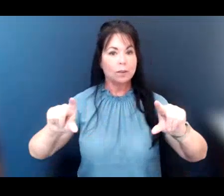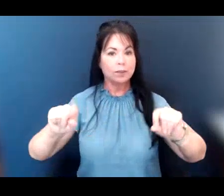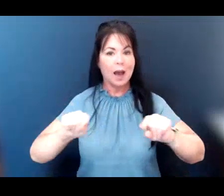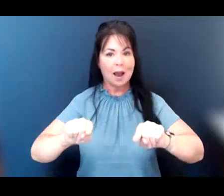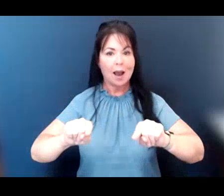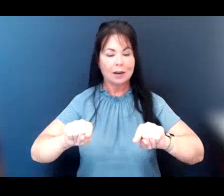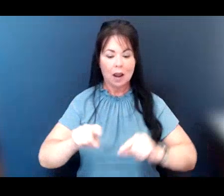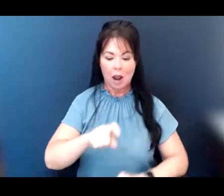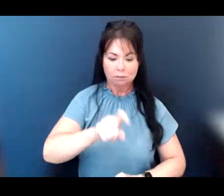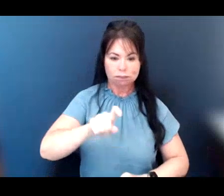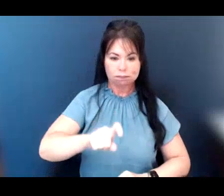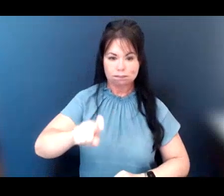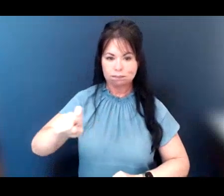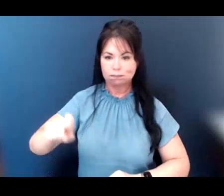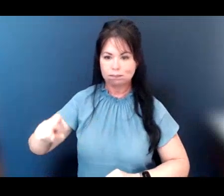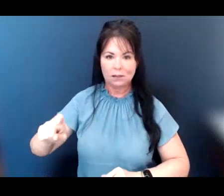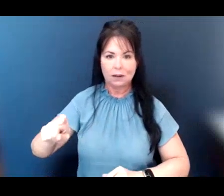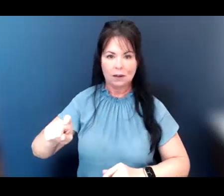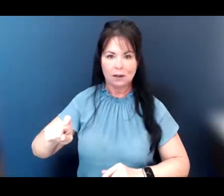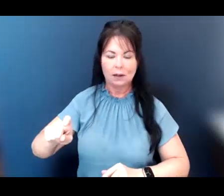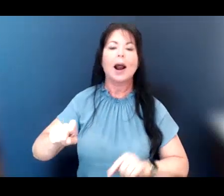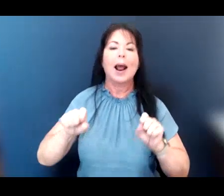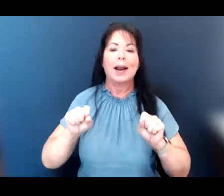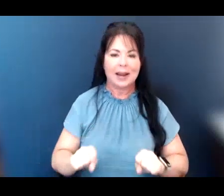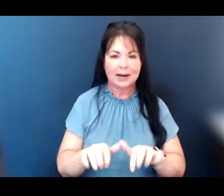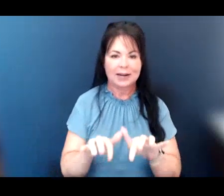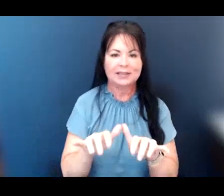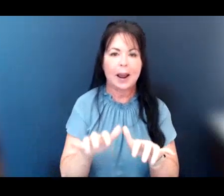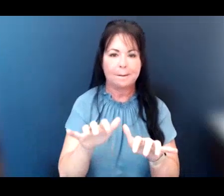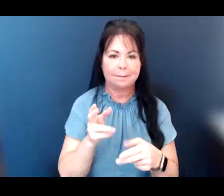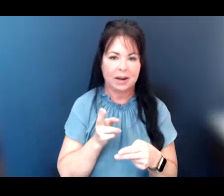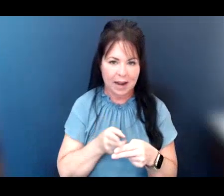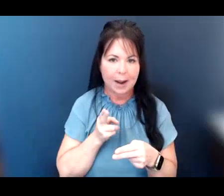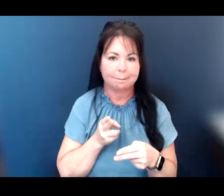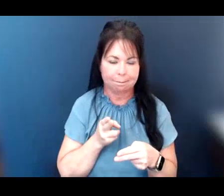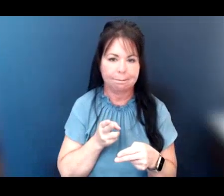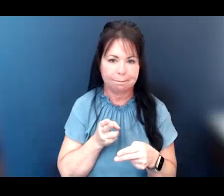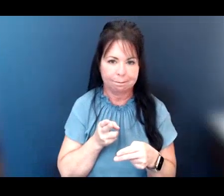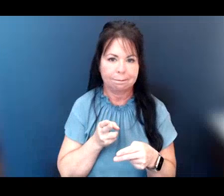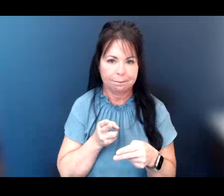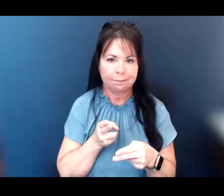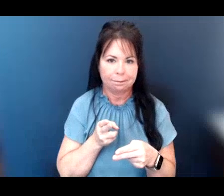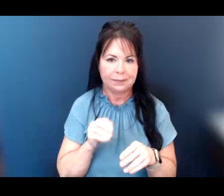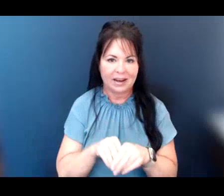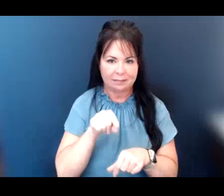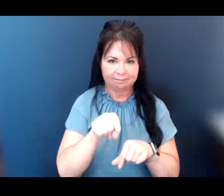we also had the ability to type your name into that signature block area. So you're always going to need to have an alternate.